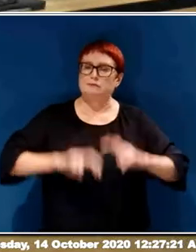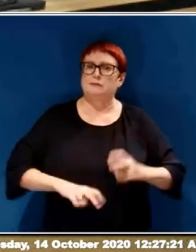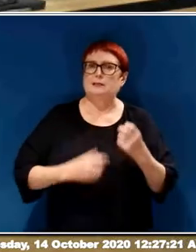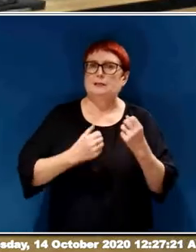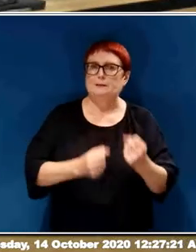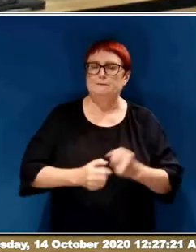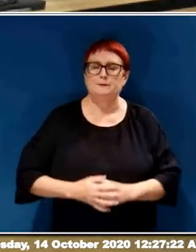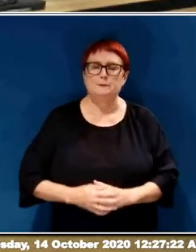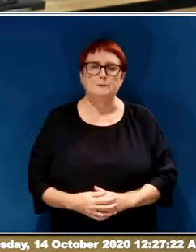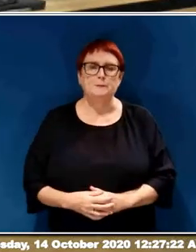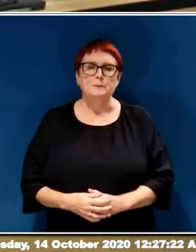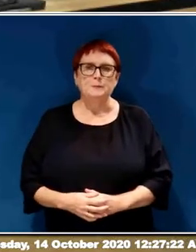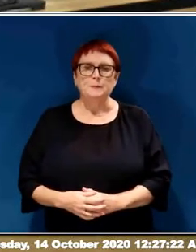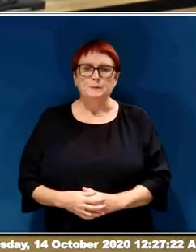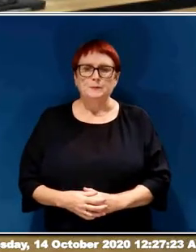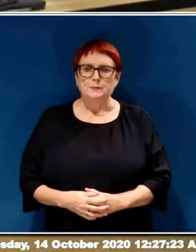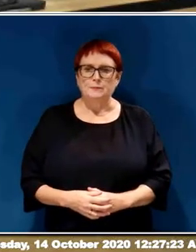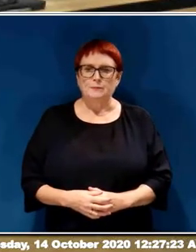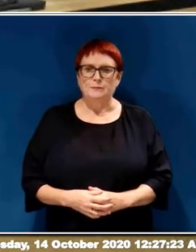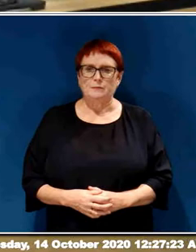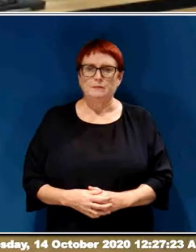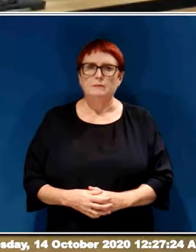entire spectrum. Okay.